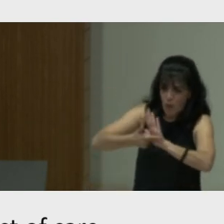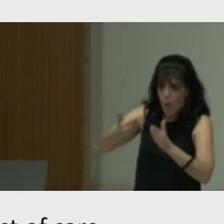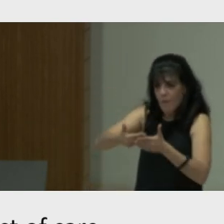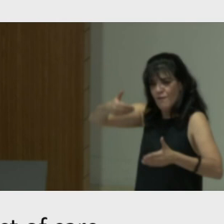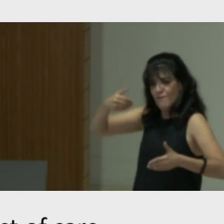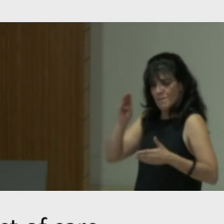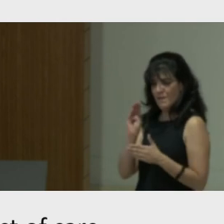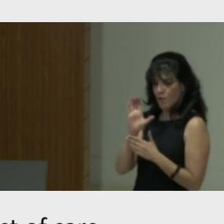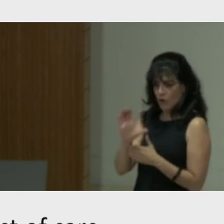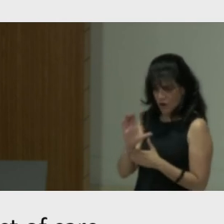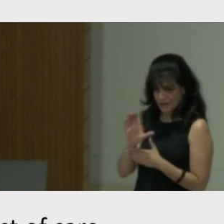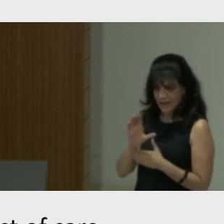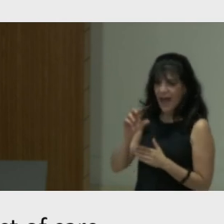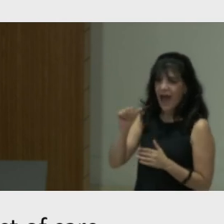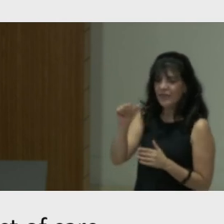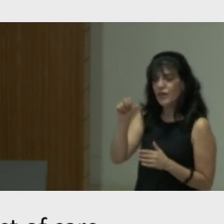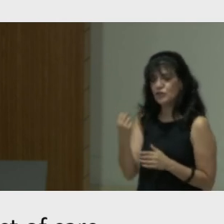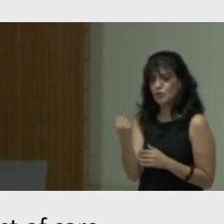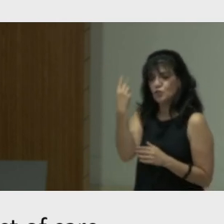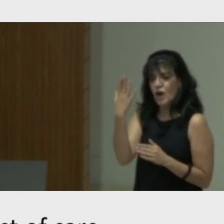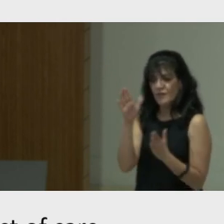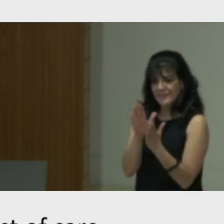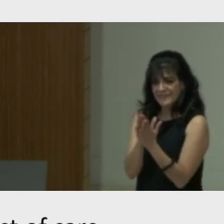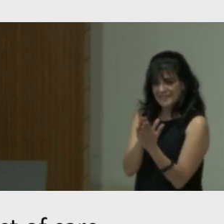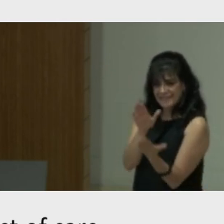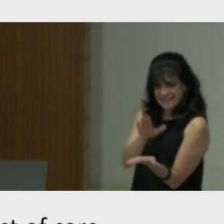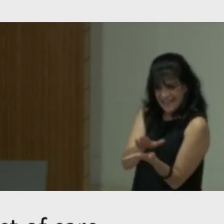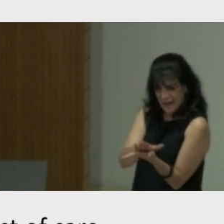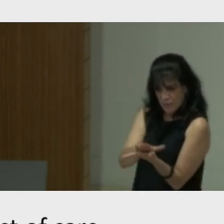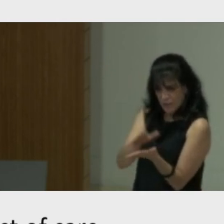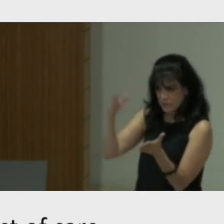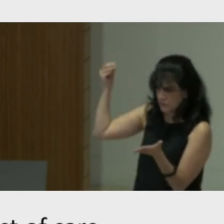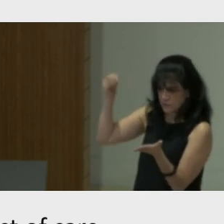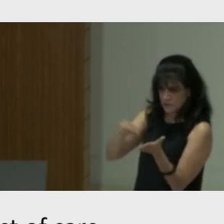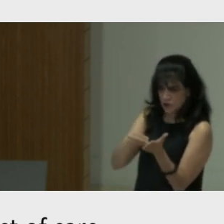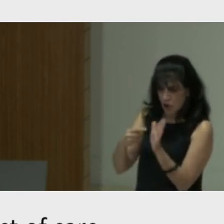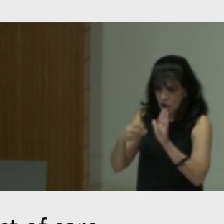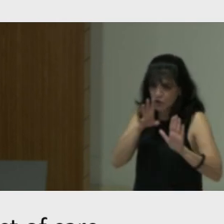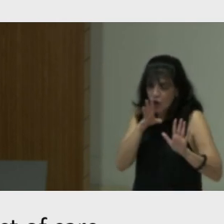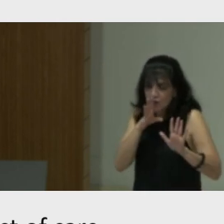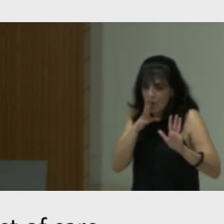and the twelve tables, which talks about representation